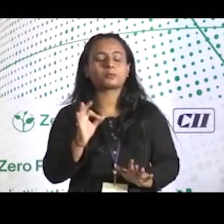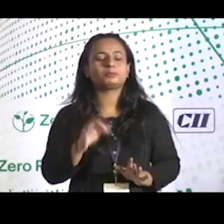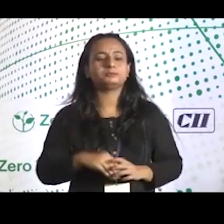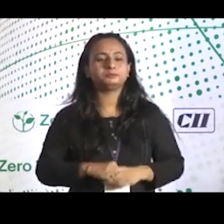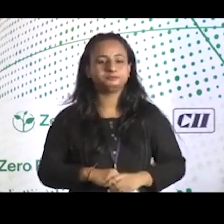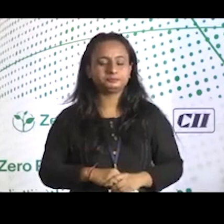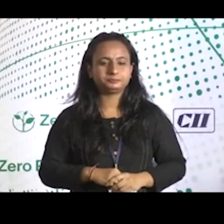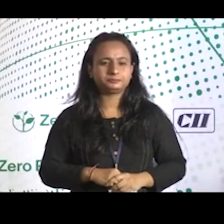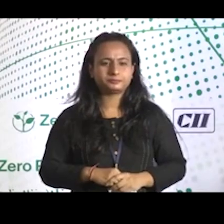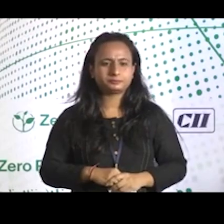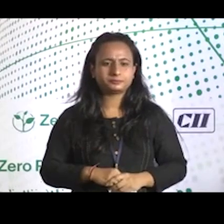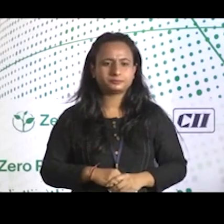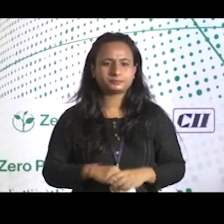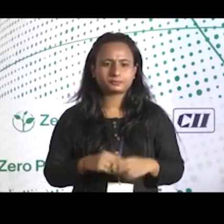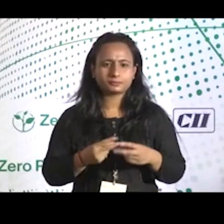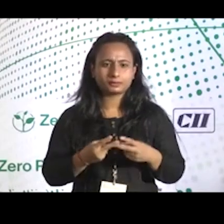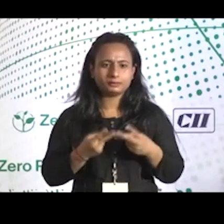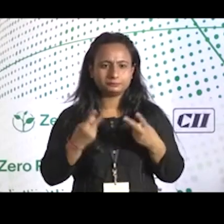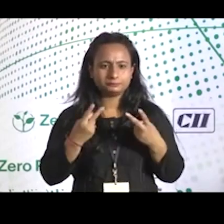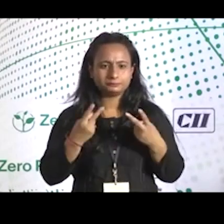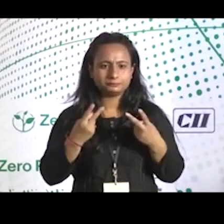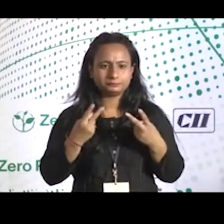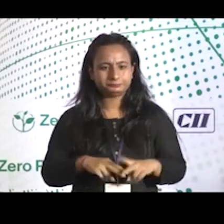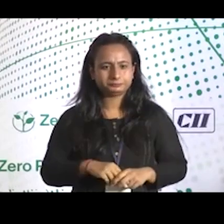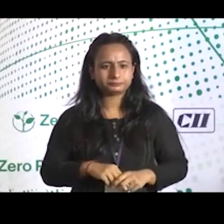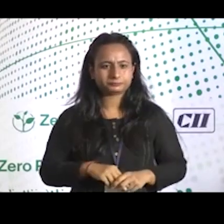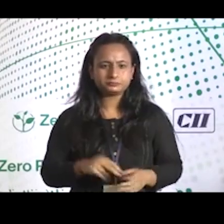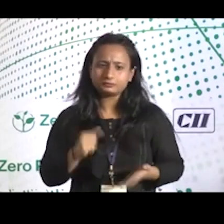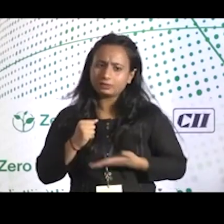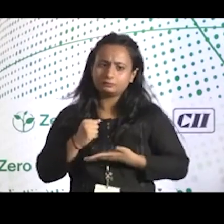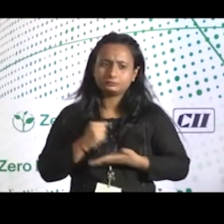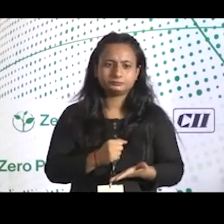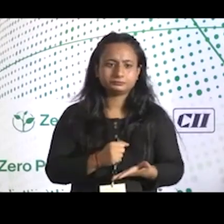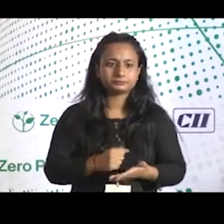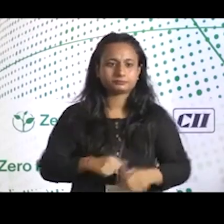the point that there are the investors who will come in at appropriate time